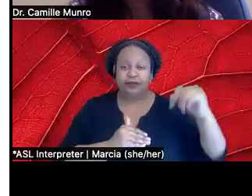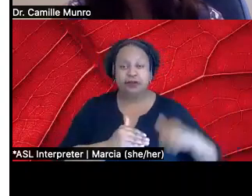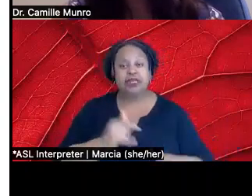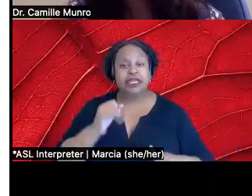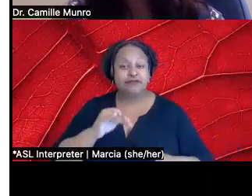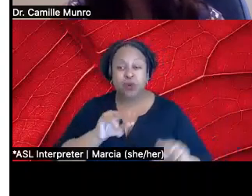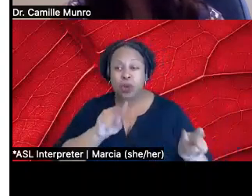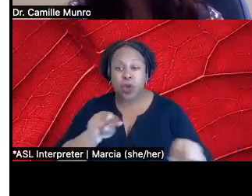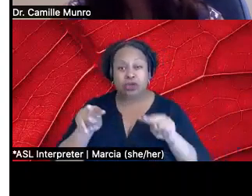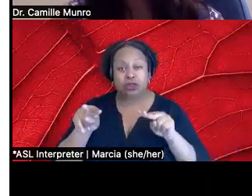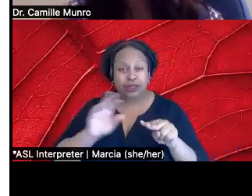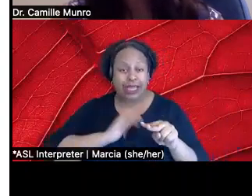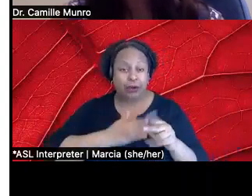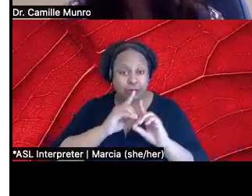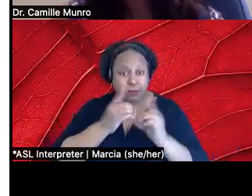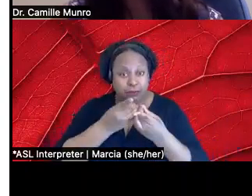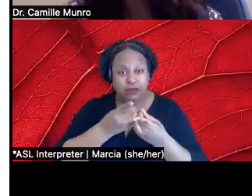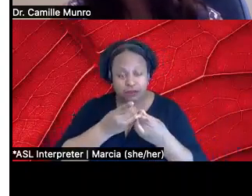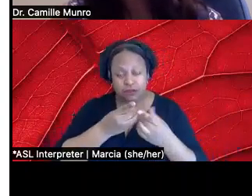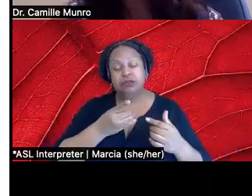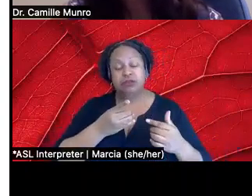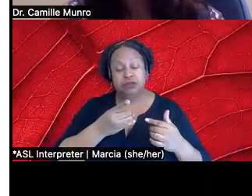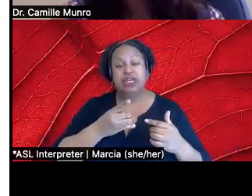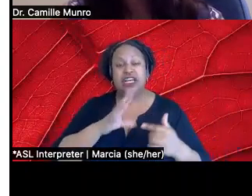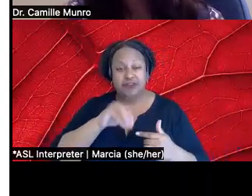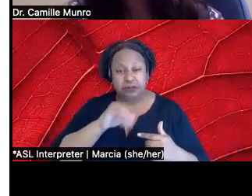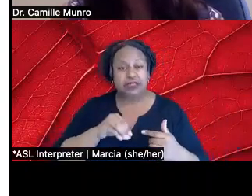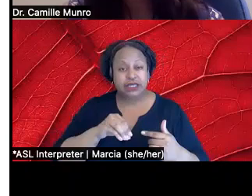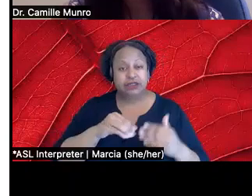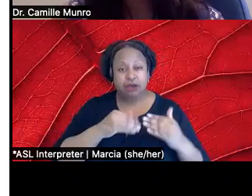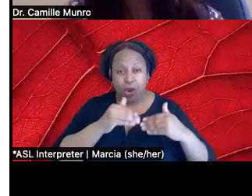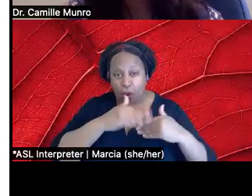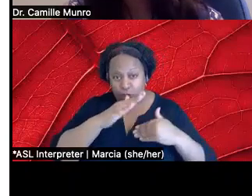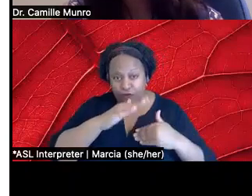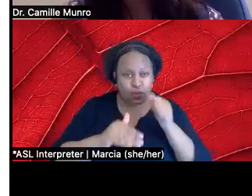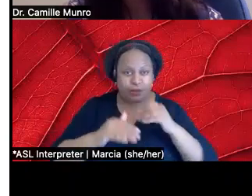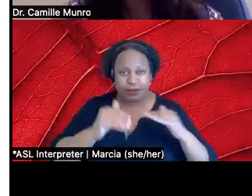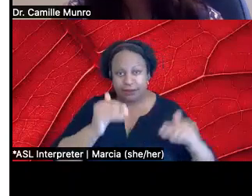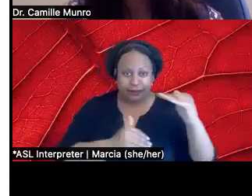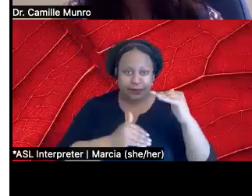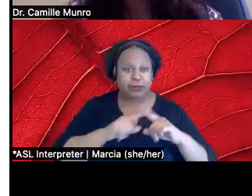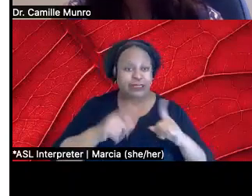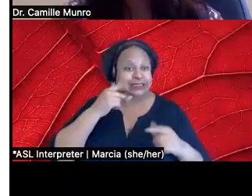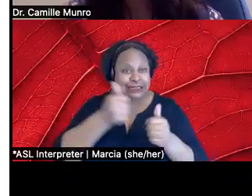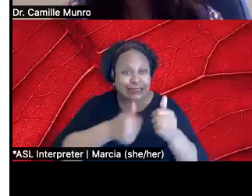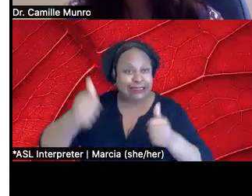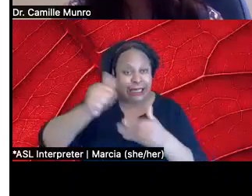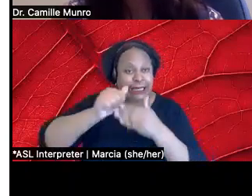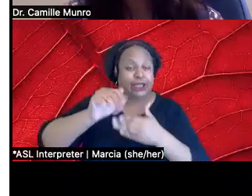Yet if you look at the leadership, there are very few women in the leadership position.